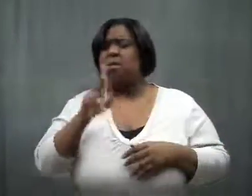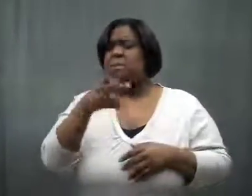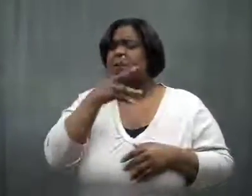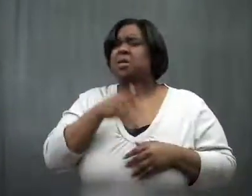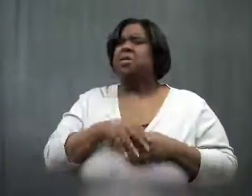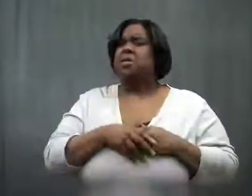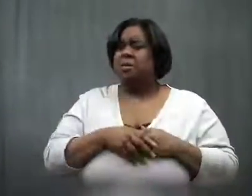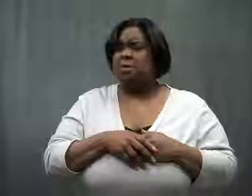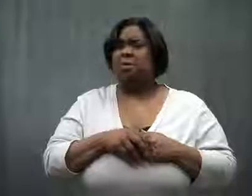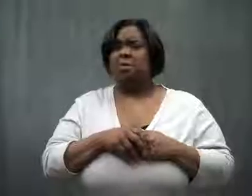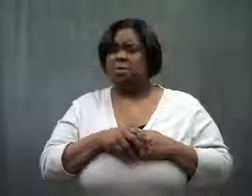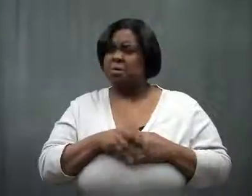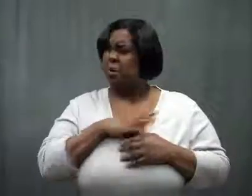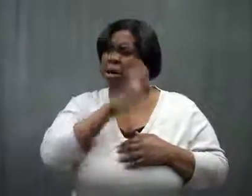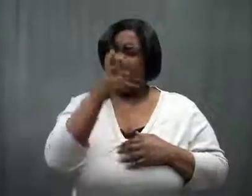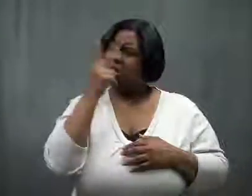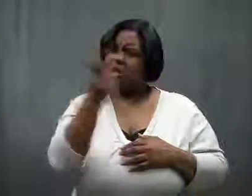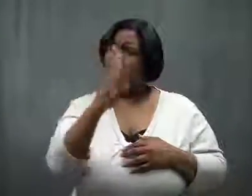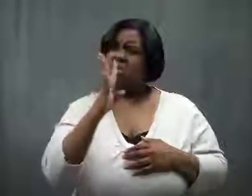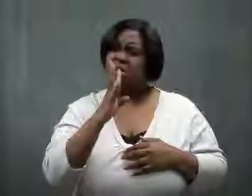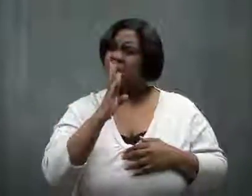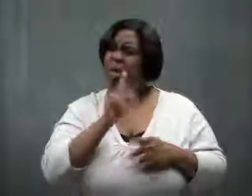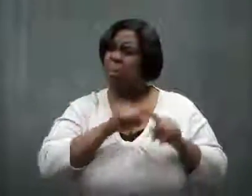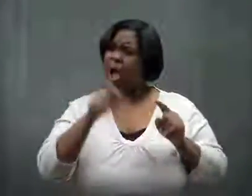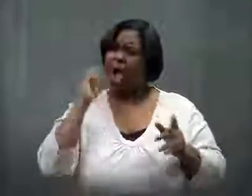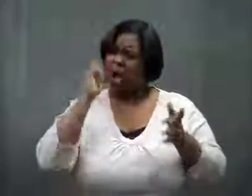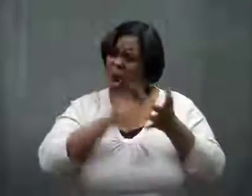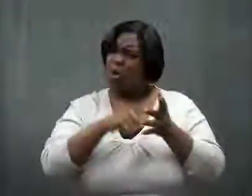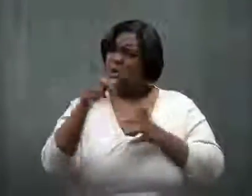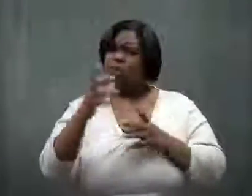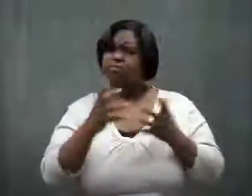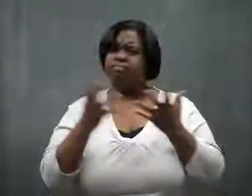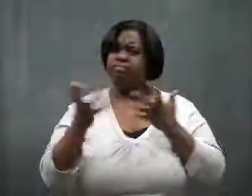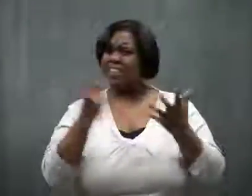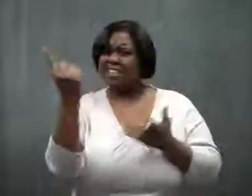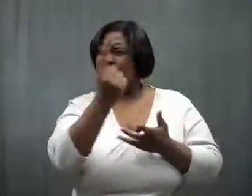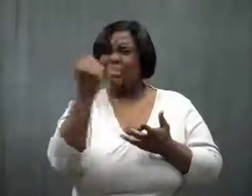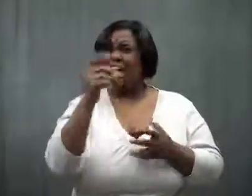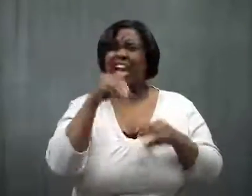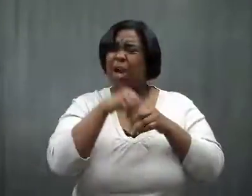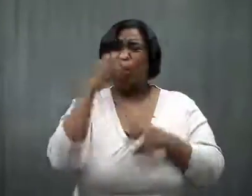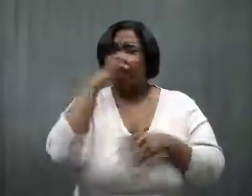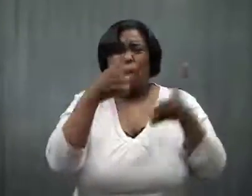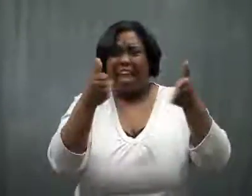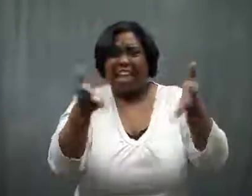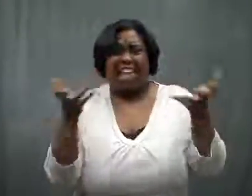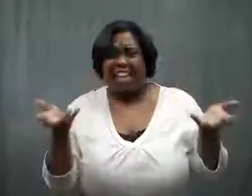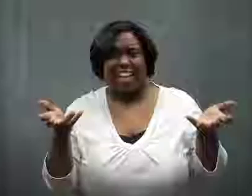She said, "I've never heard you talking but there's some kind of weird communicating going on."